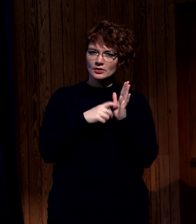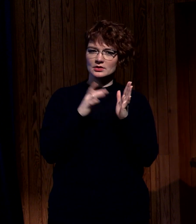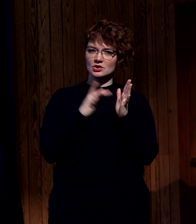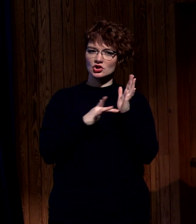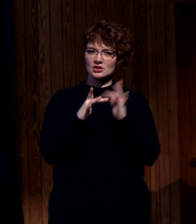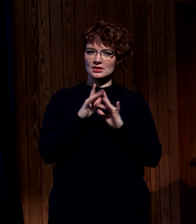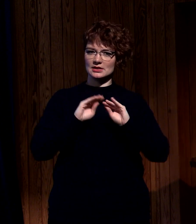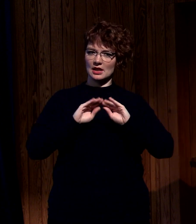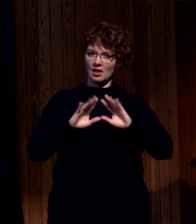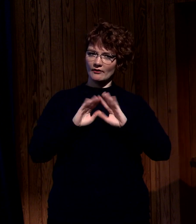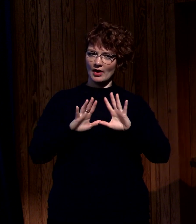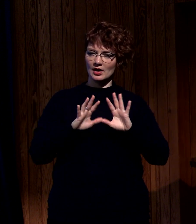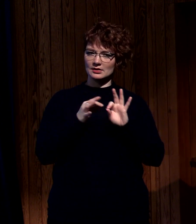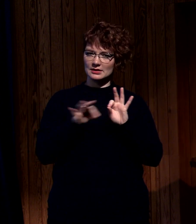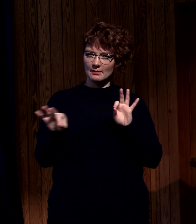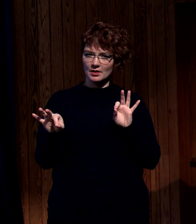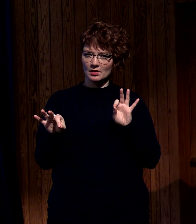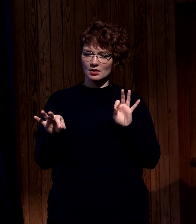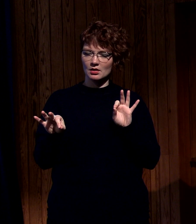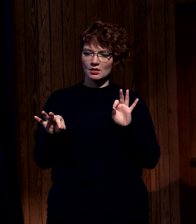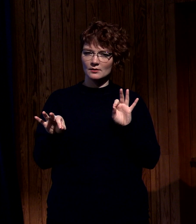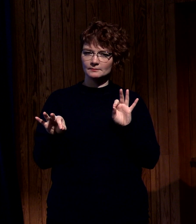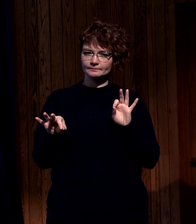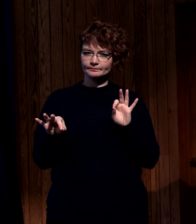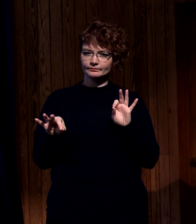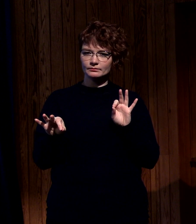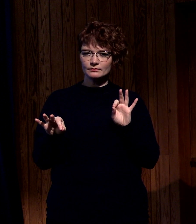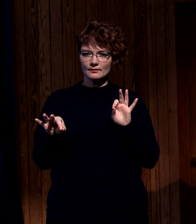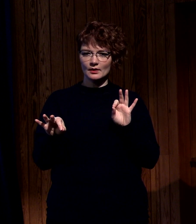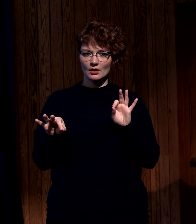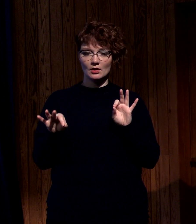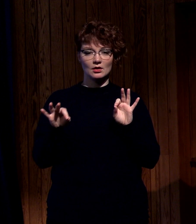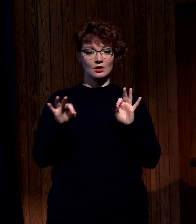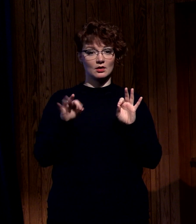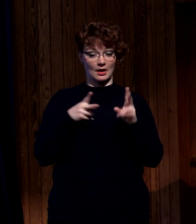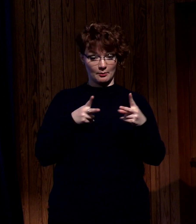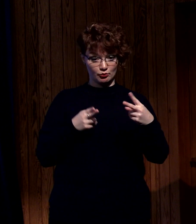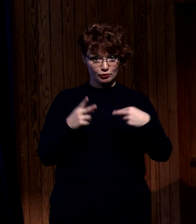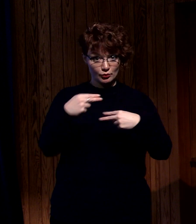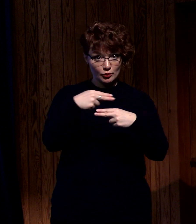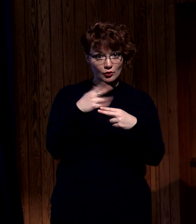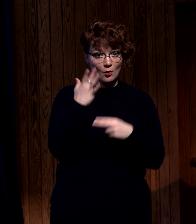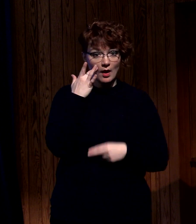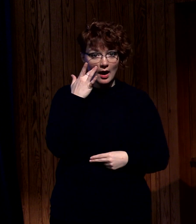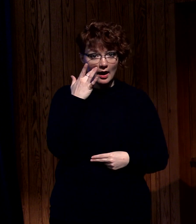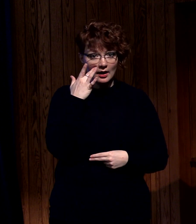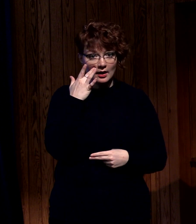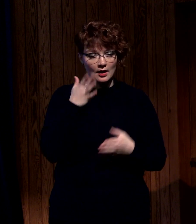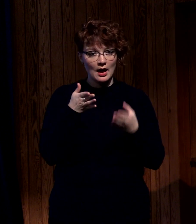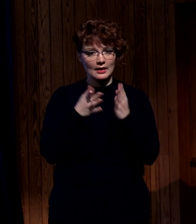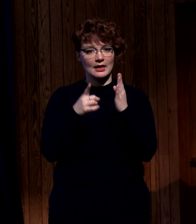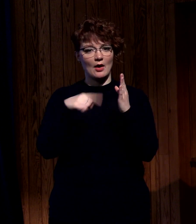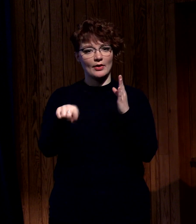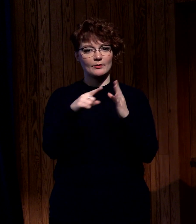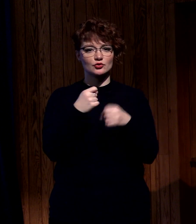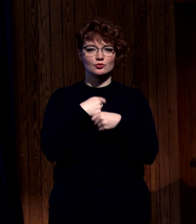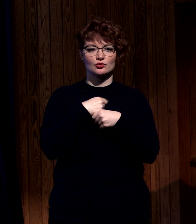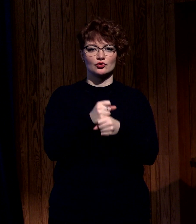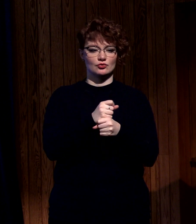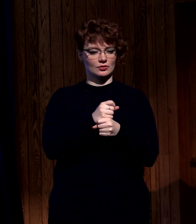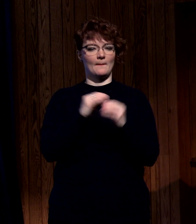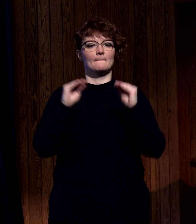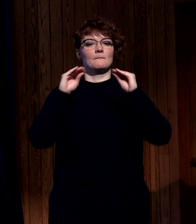clarifying statement. It's so they will produce even more. And